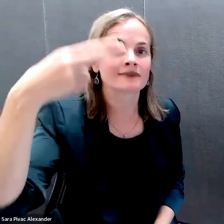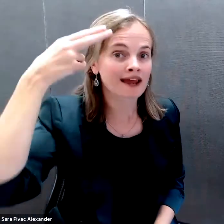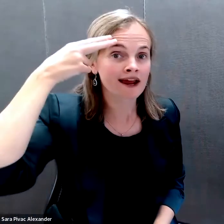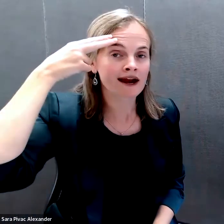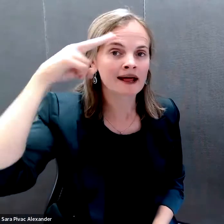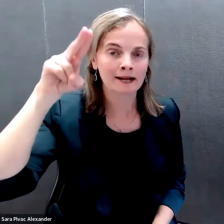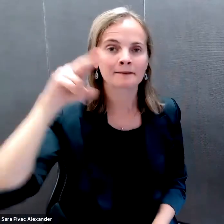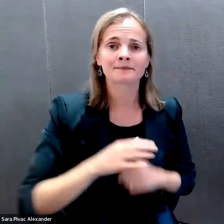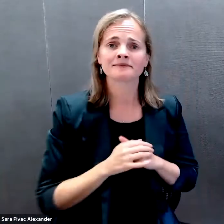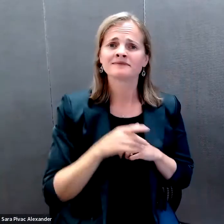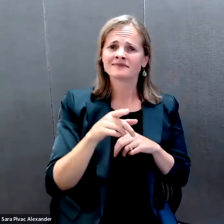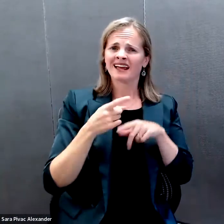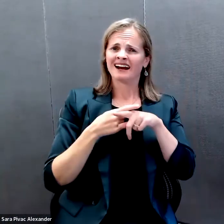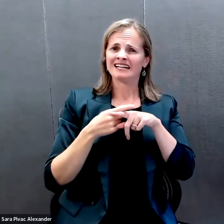the name with this hand-shape